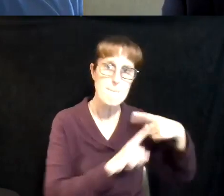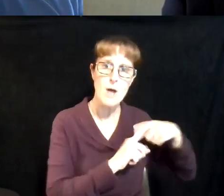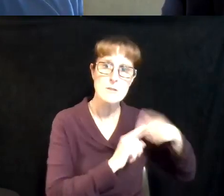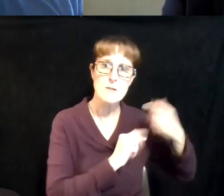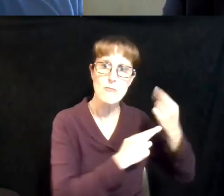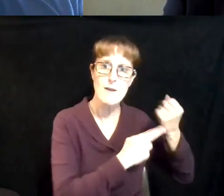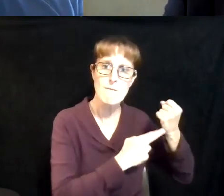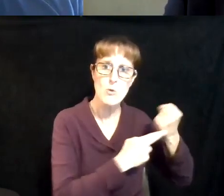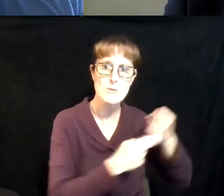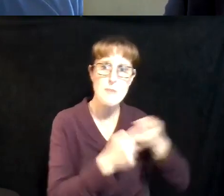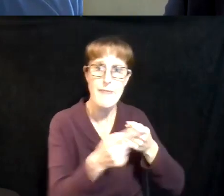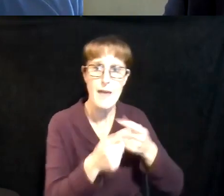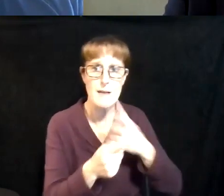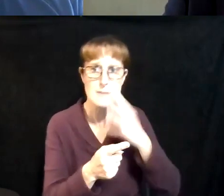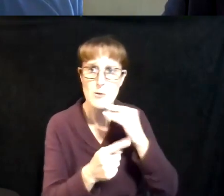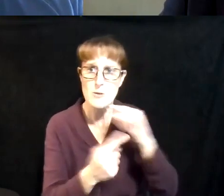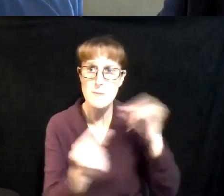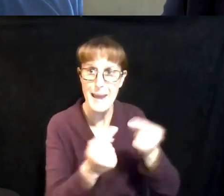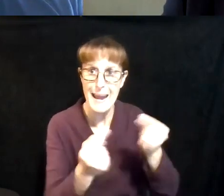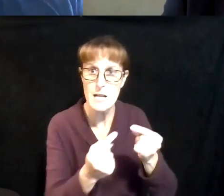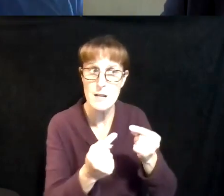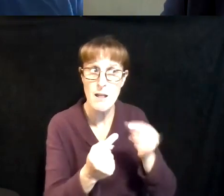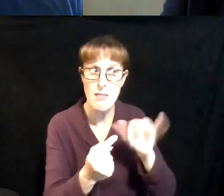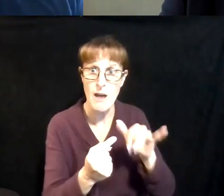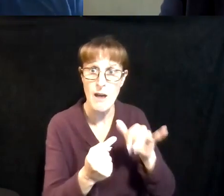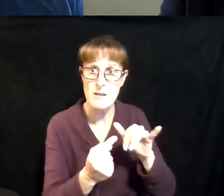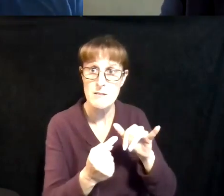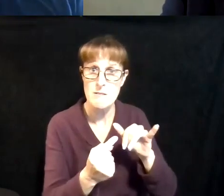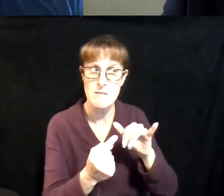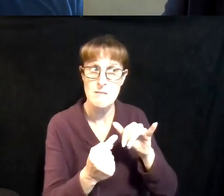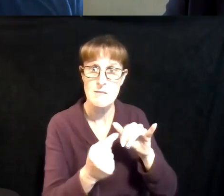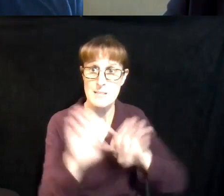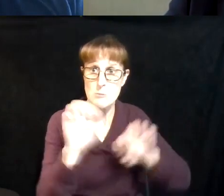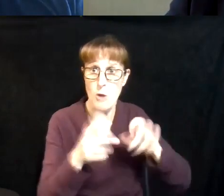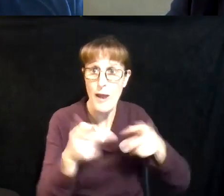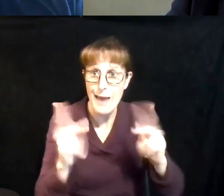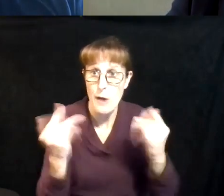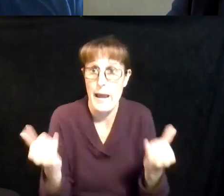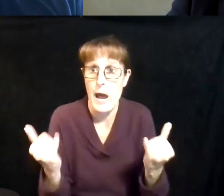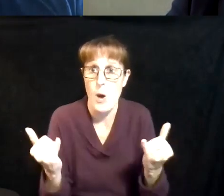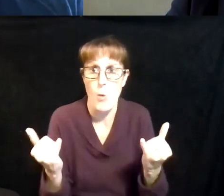At least now. I'm not saying that that was always the case.